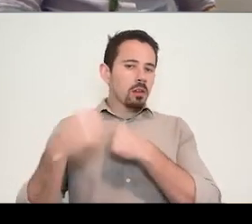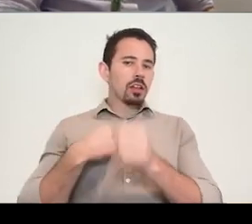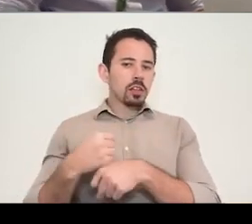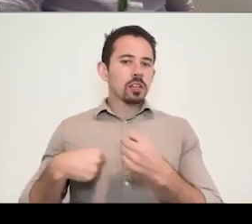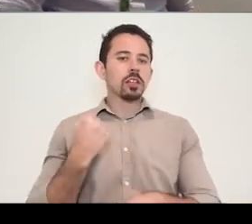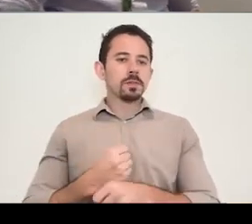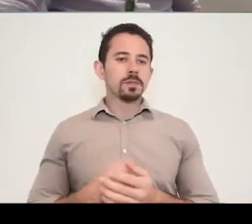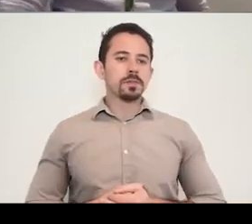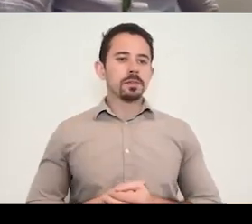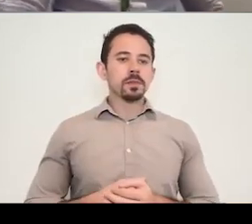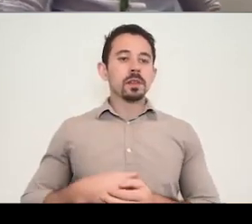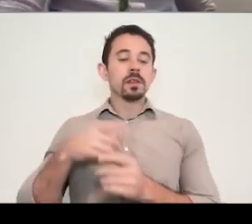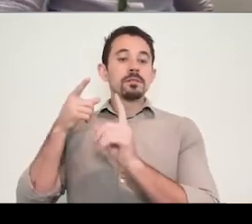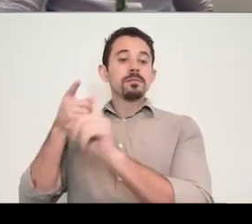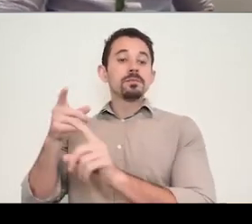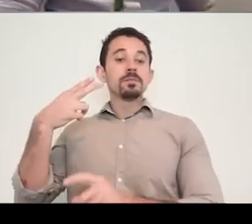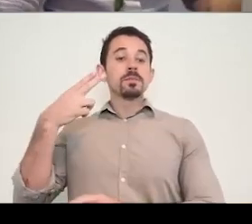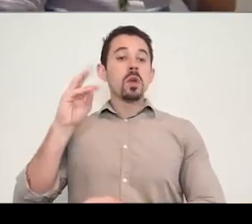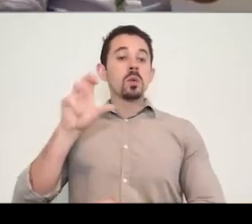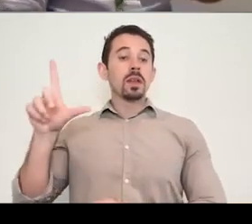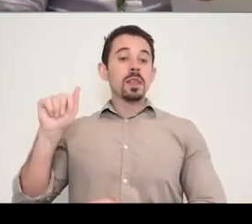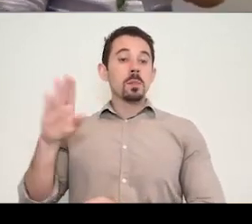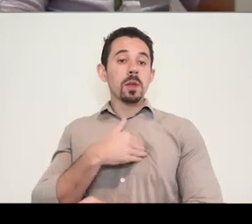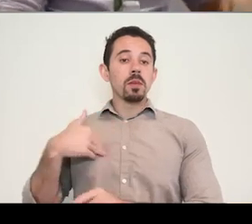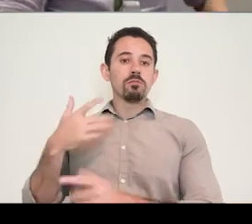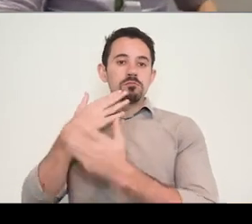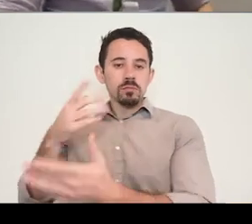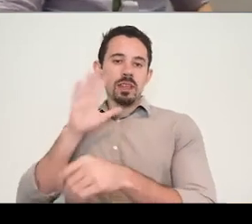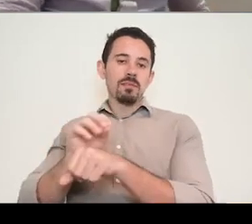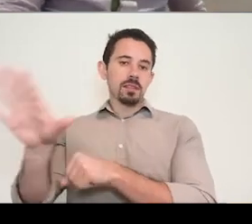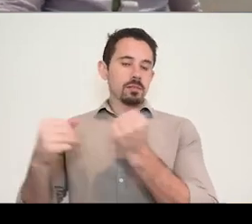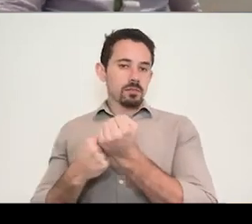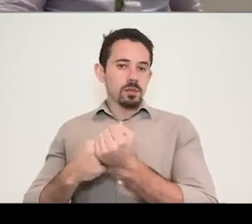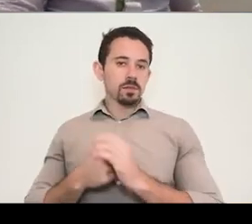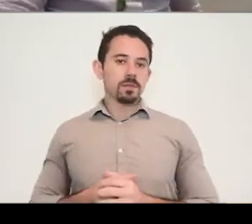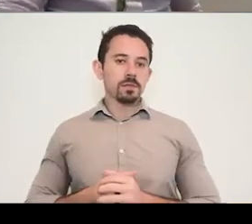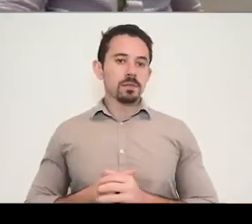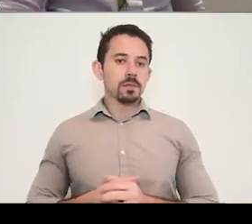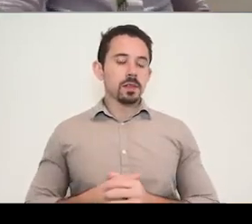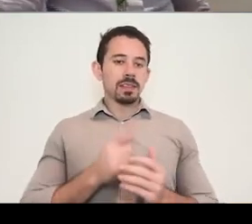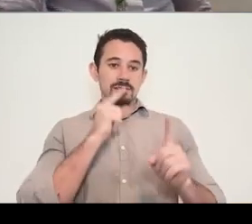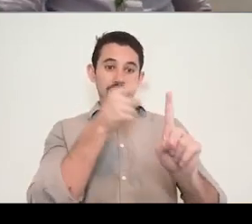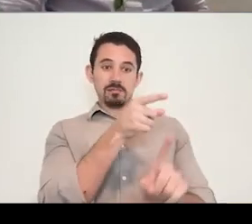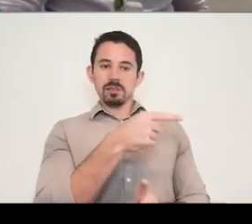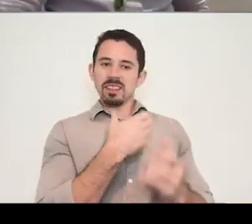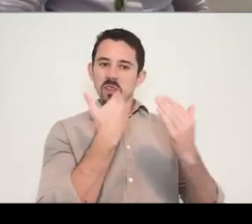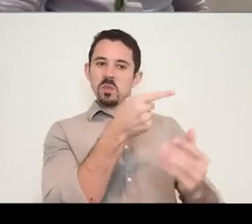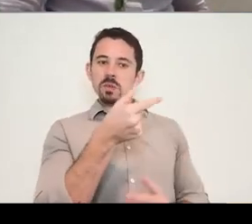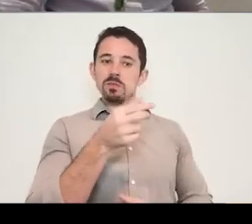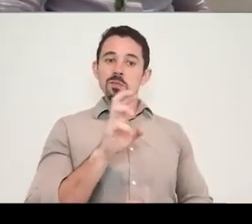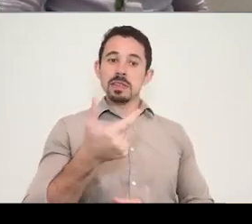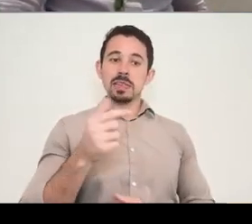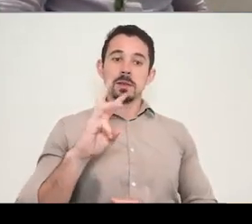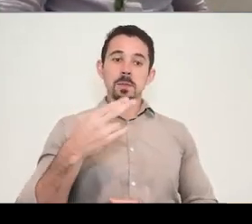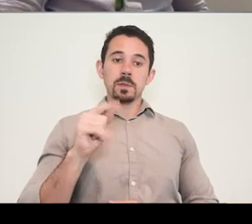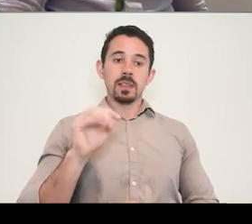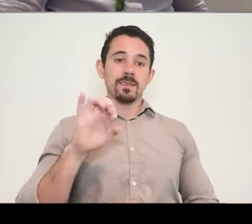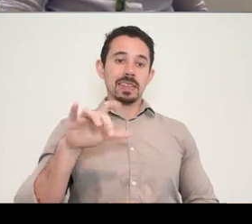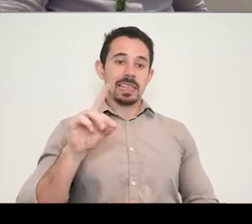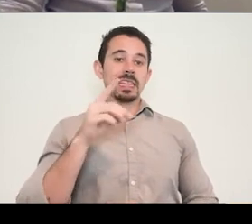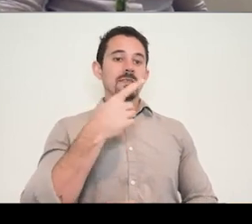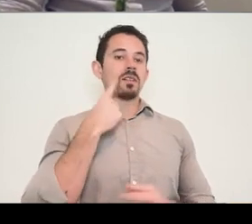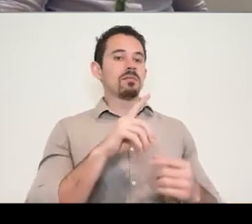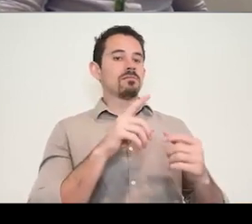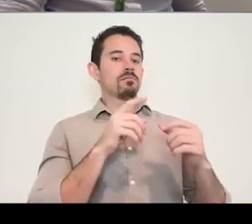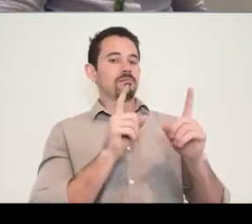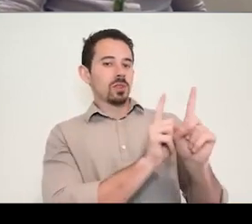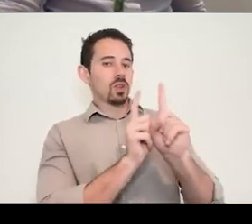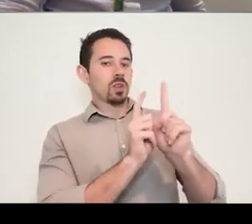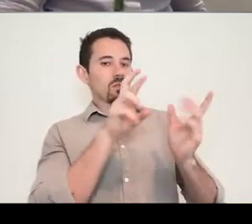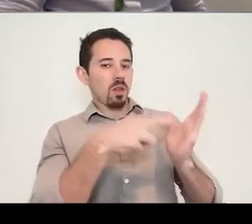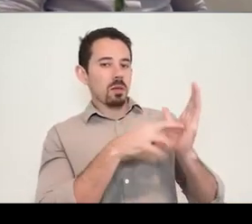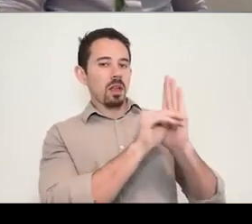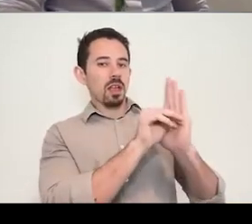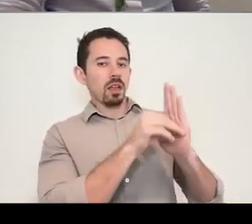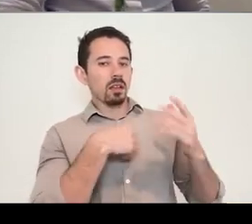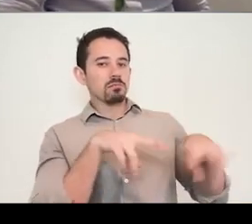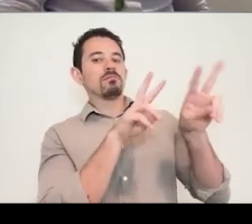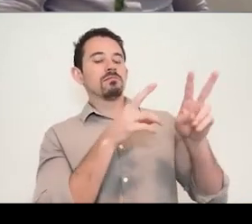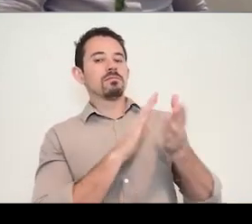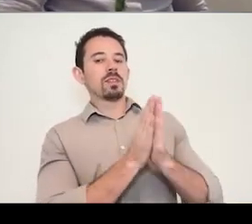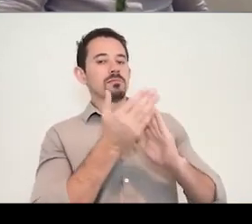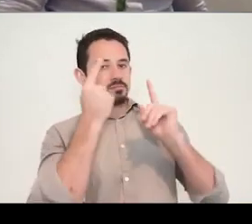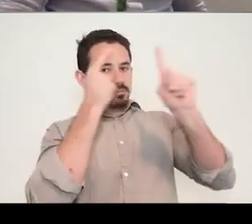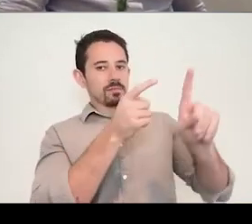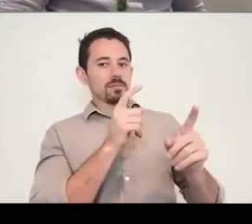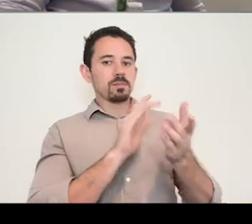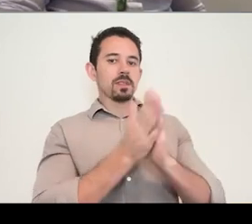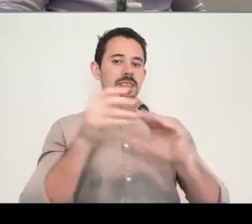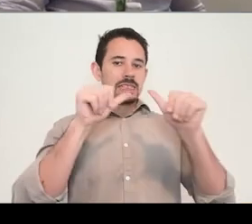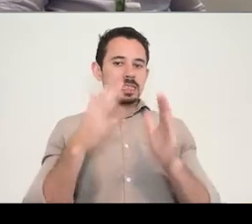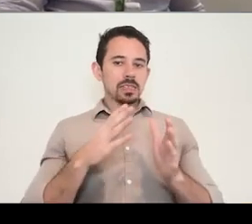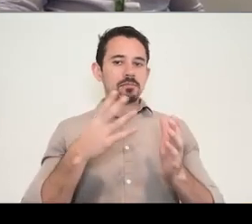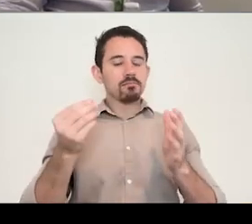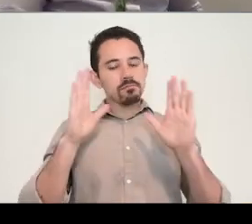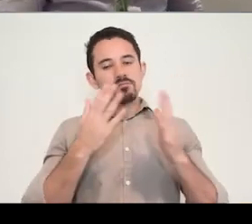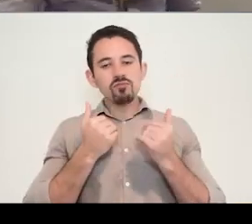I'd also like to thank all past Howell lab members for all of your advice and support.